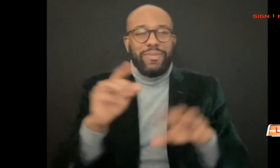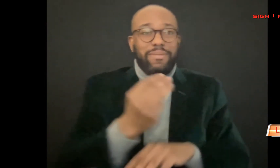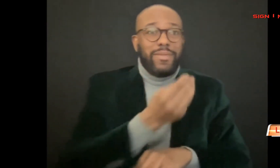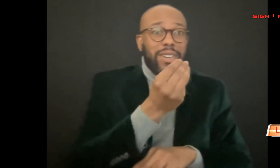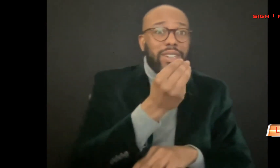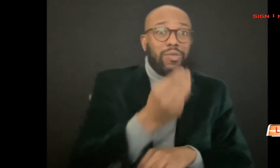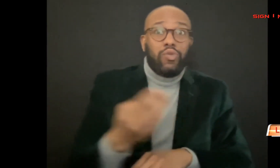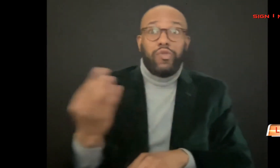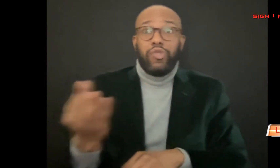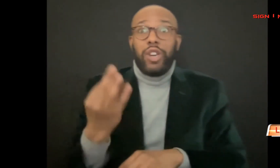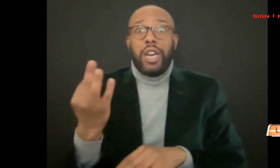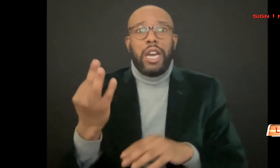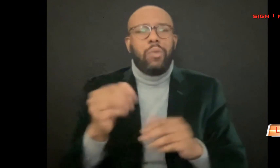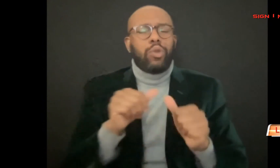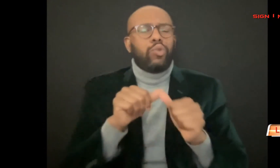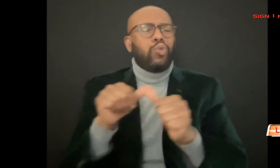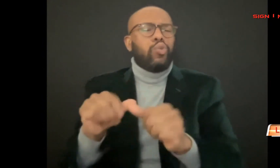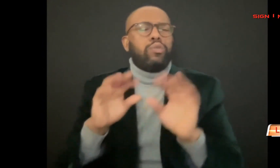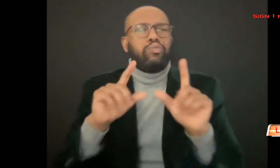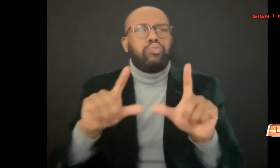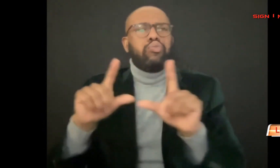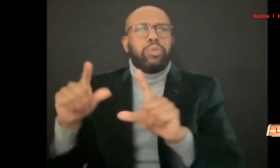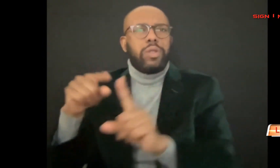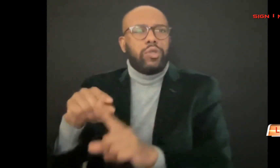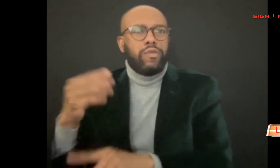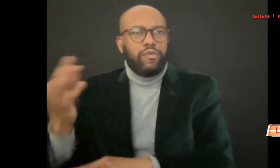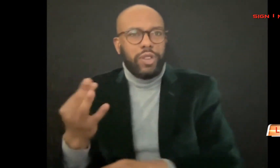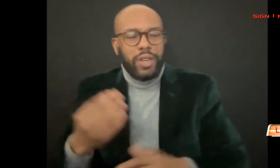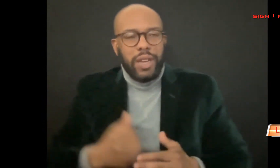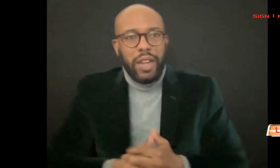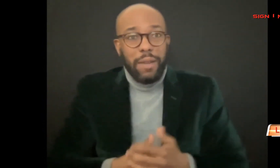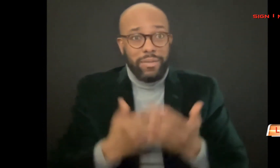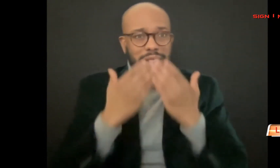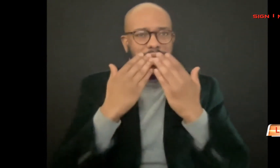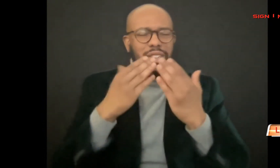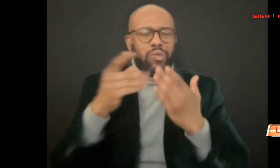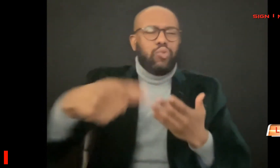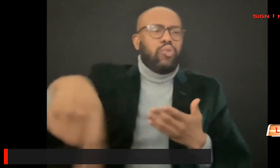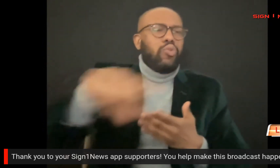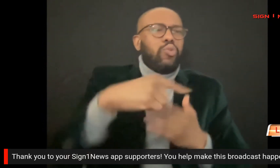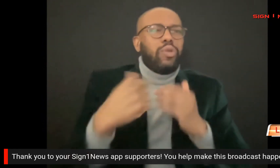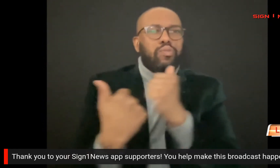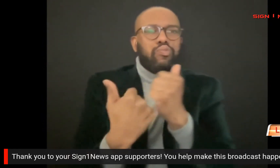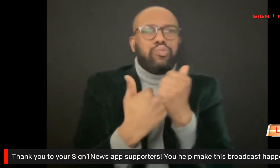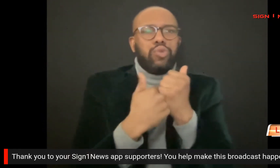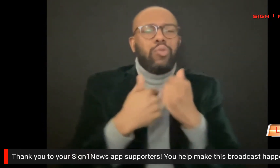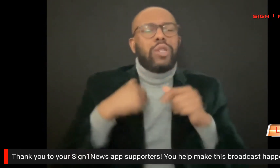broadcasting updates Monday through Friday a big thank you to our Sign1News app supporters